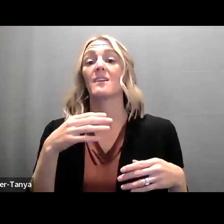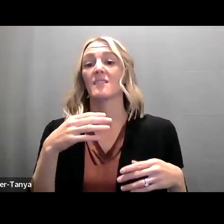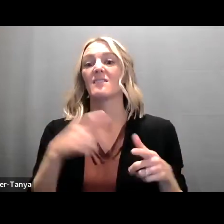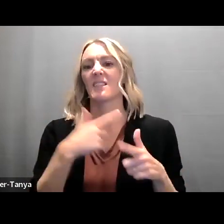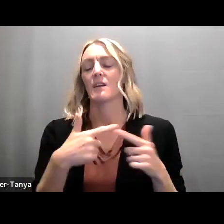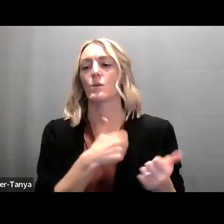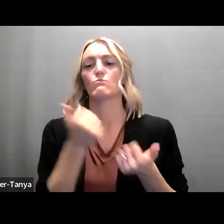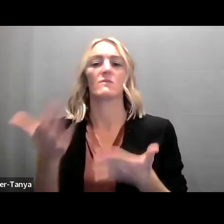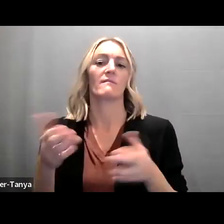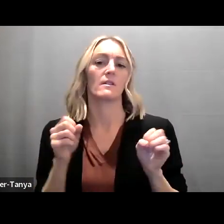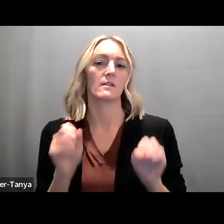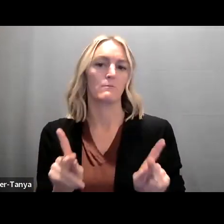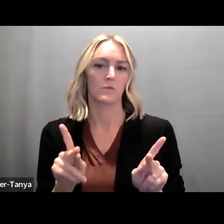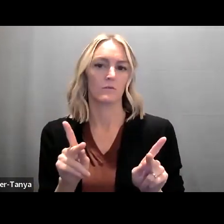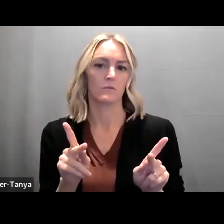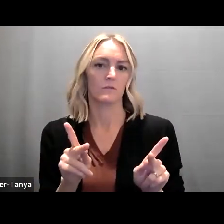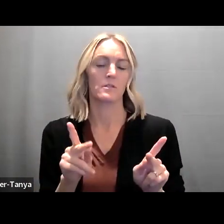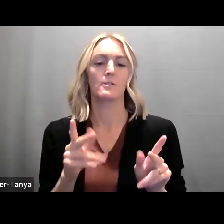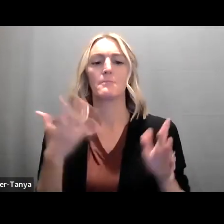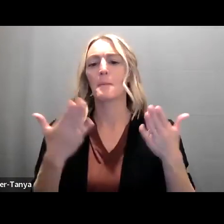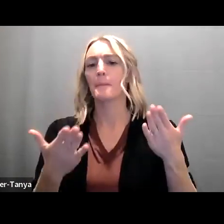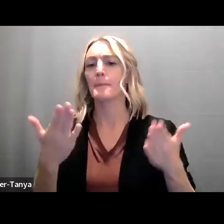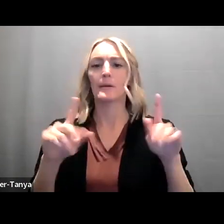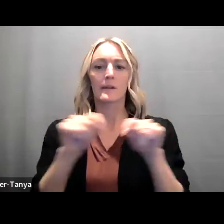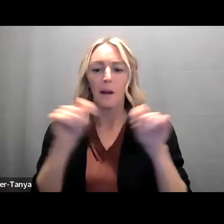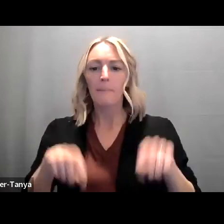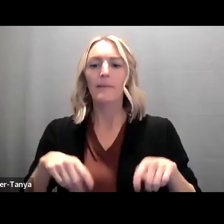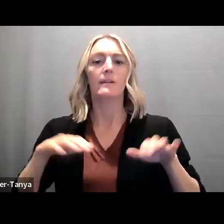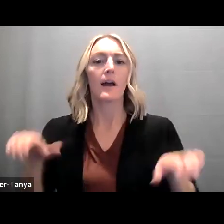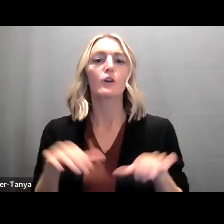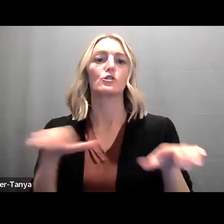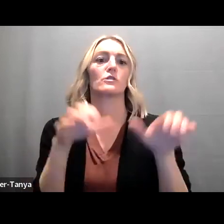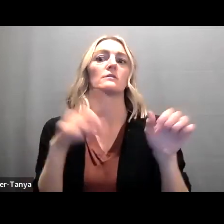Not just the opportunity, but templates and actions that folks can take to help make it